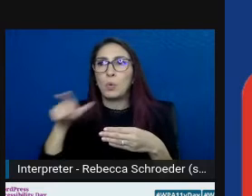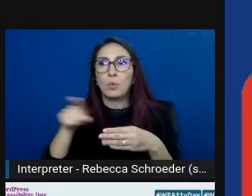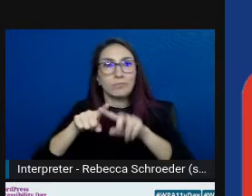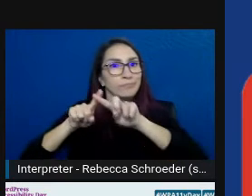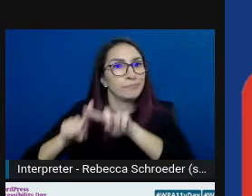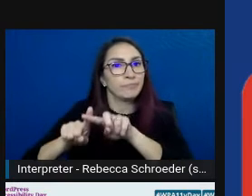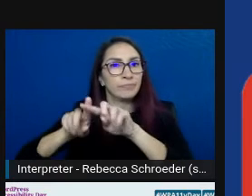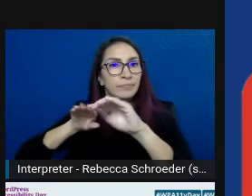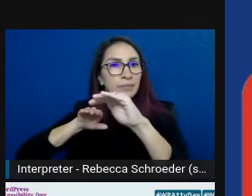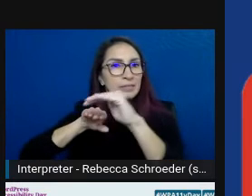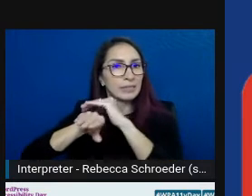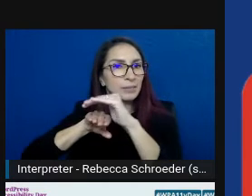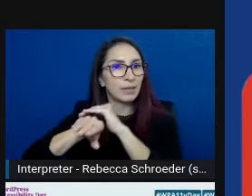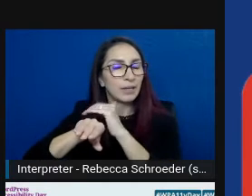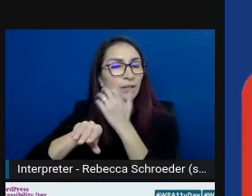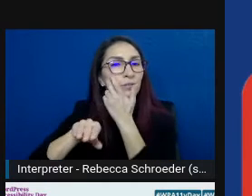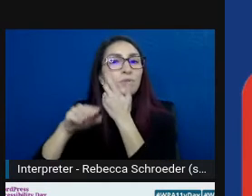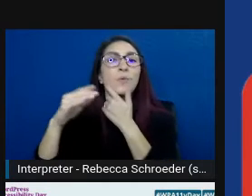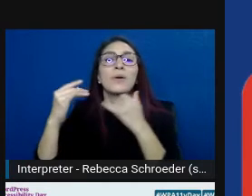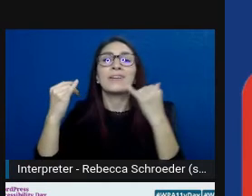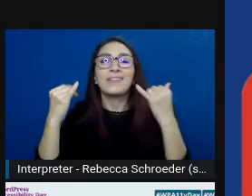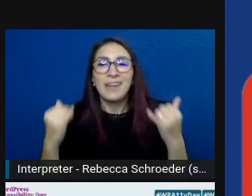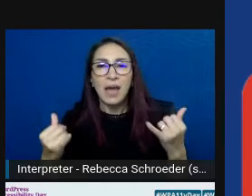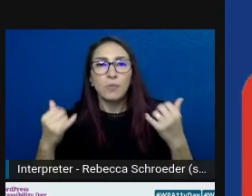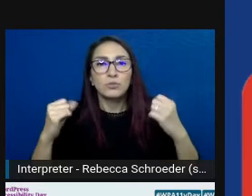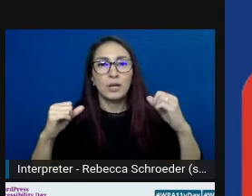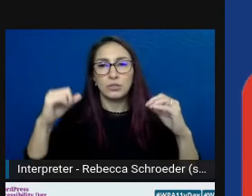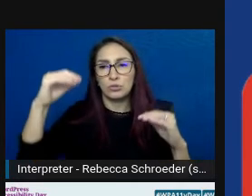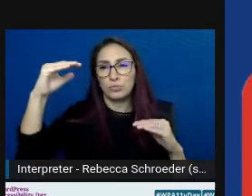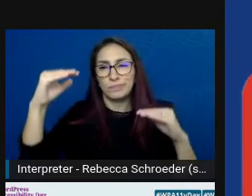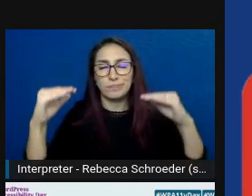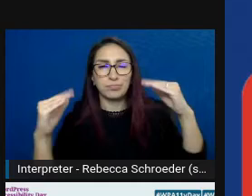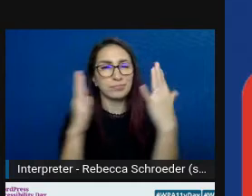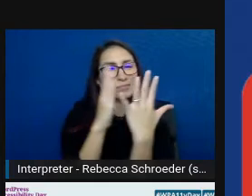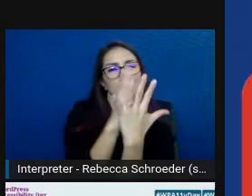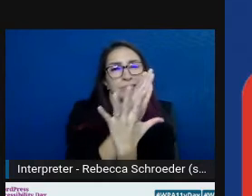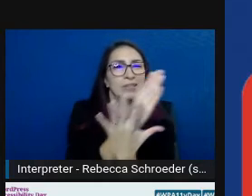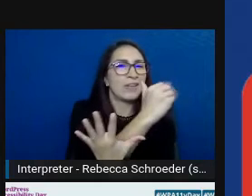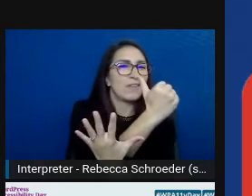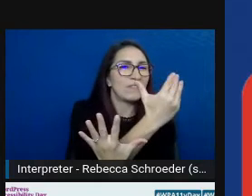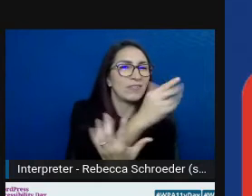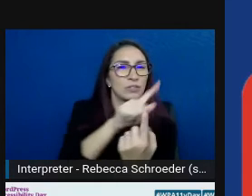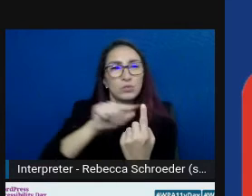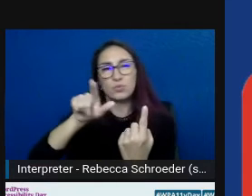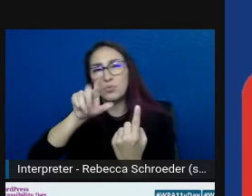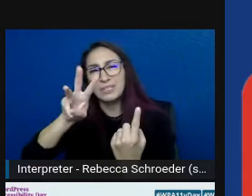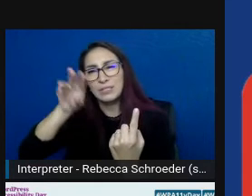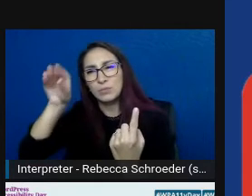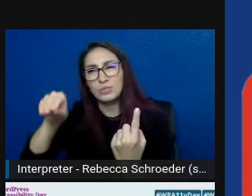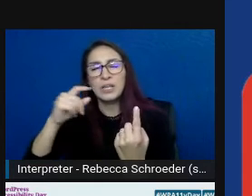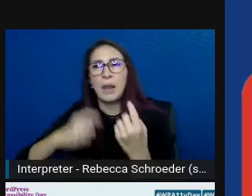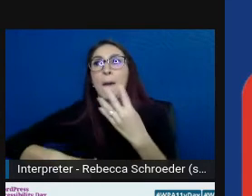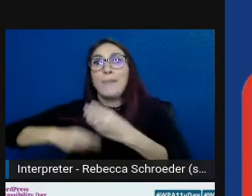We're evening out that number 15% to 26% plus a whole bunch of numbers.